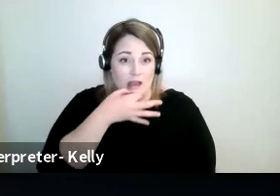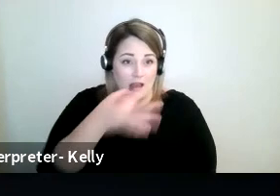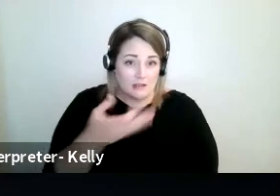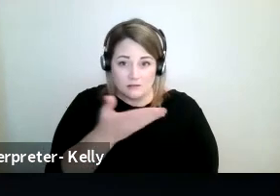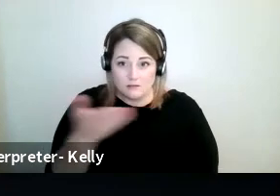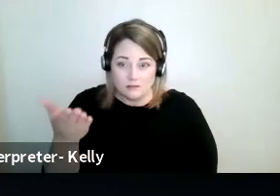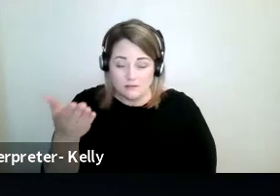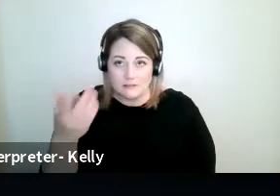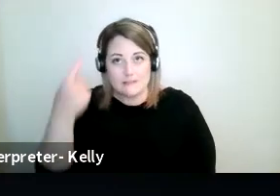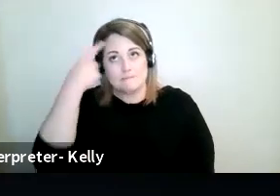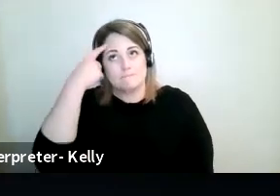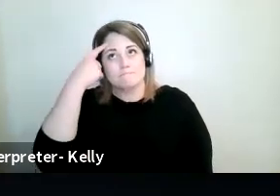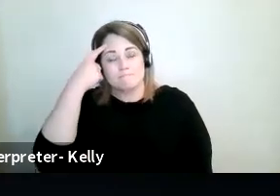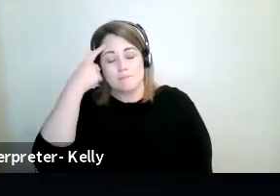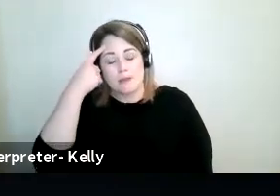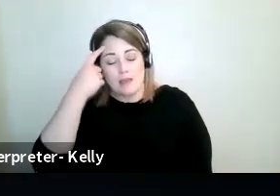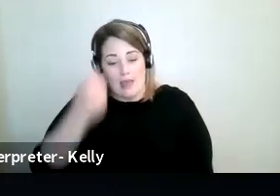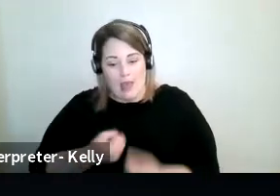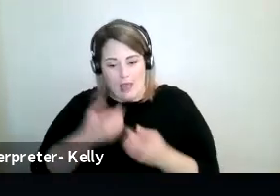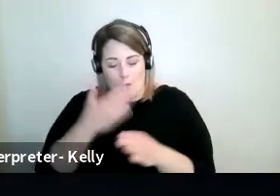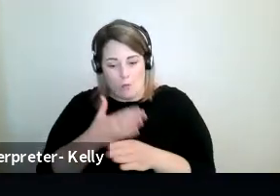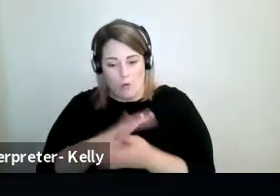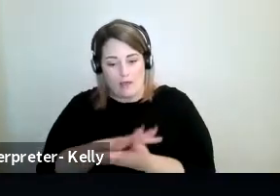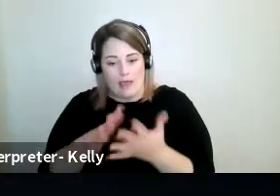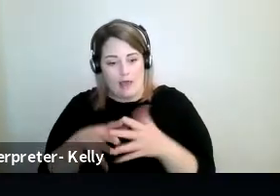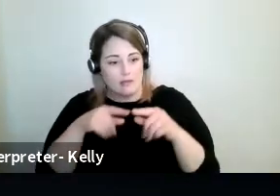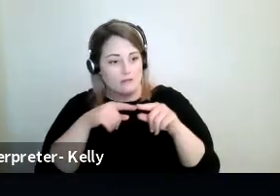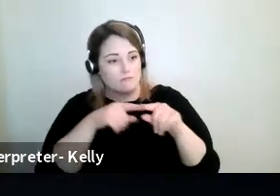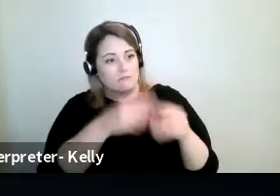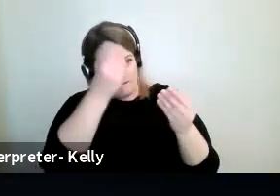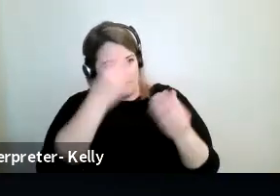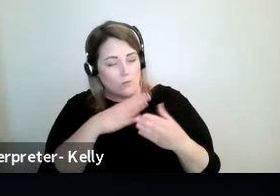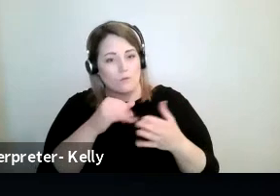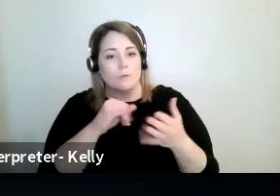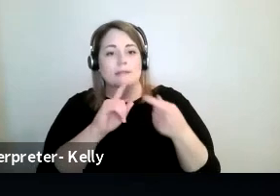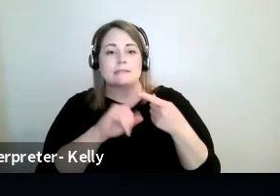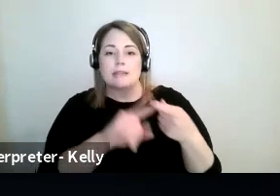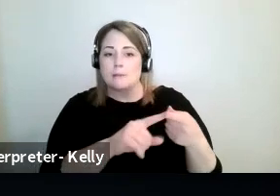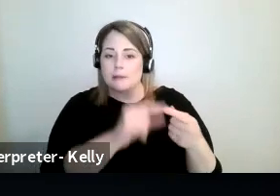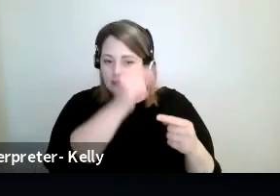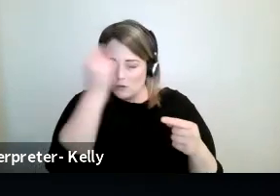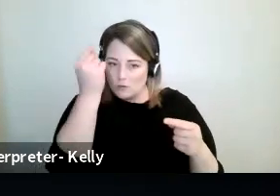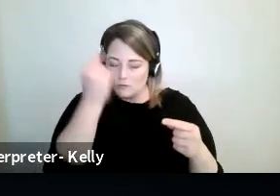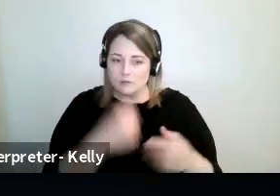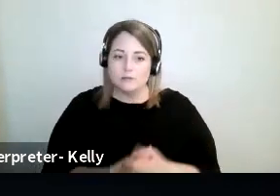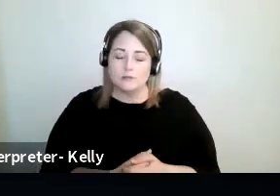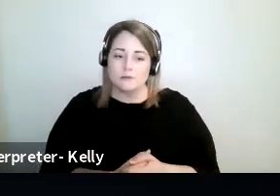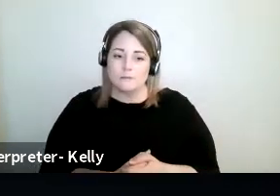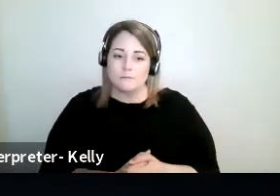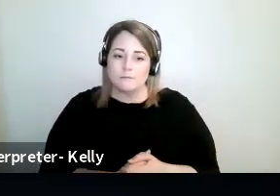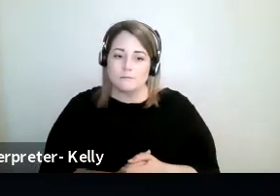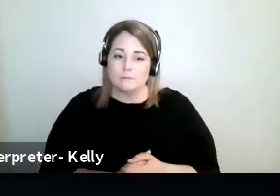is informed by the sustainability goals, how our work can inform the National Disability Strategy,